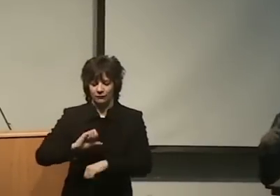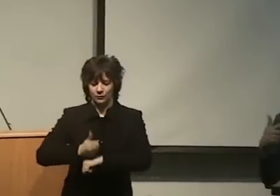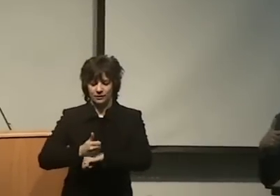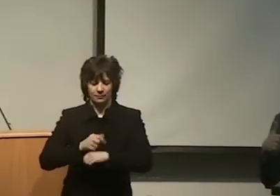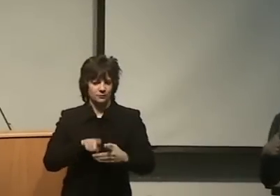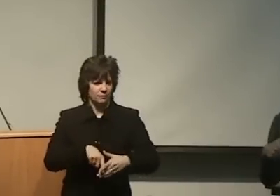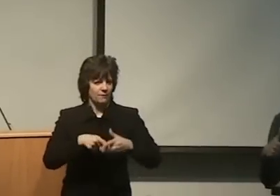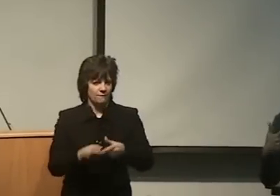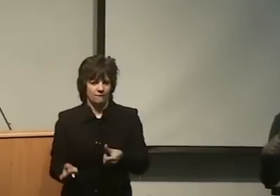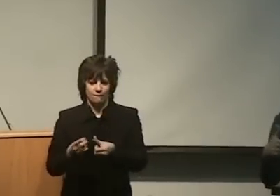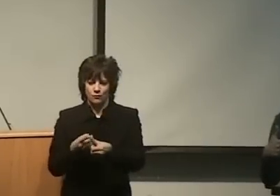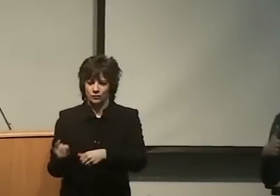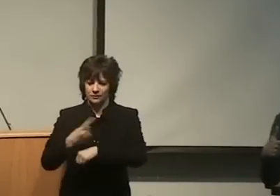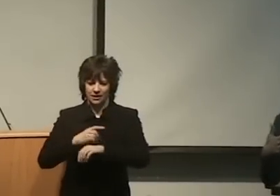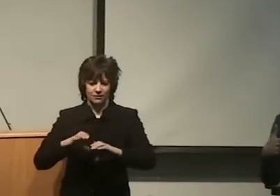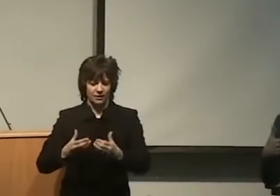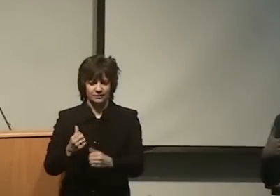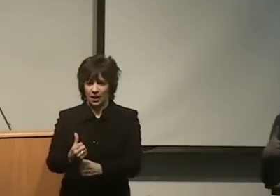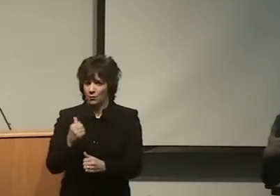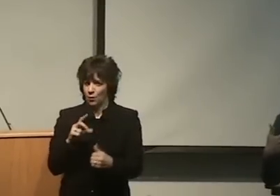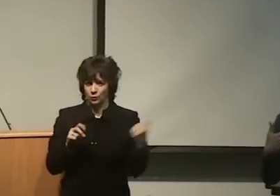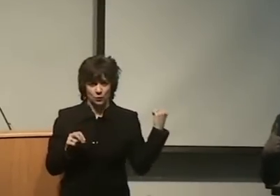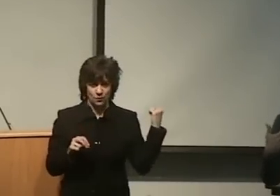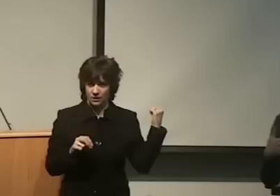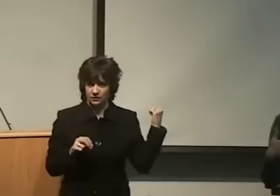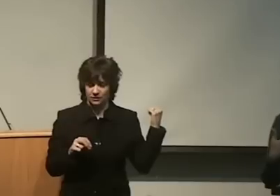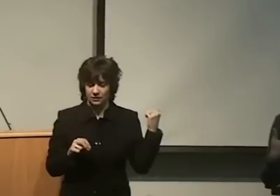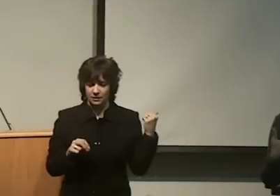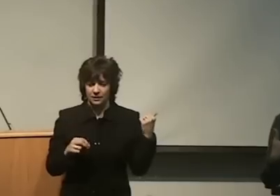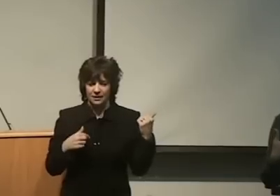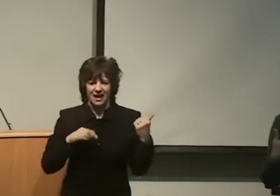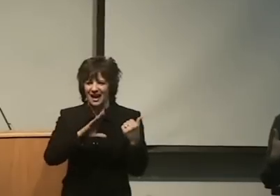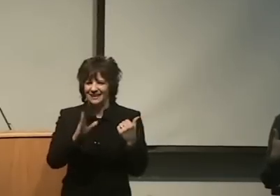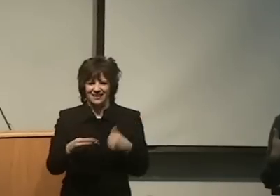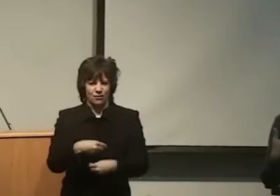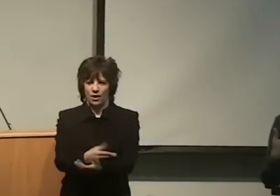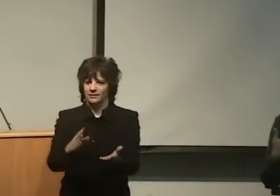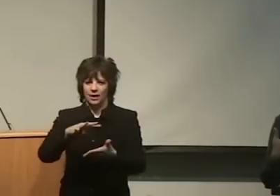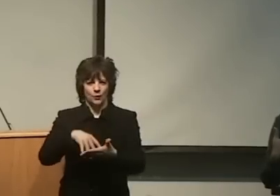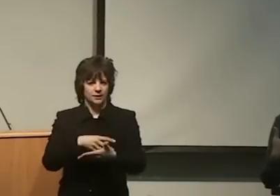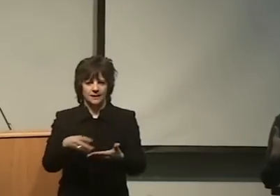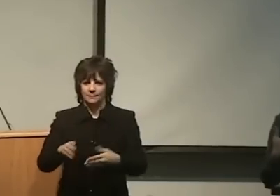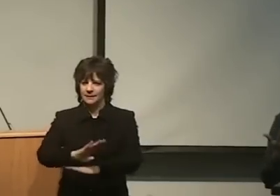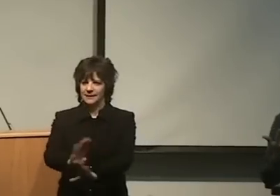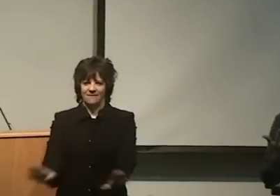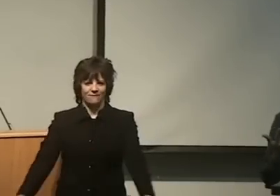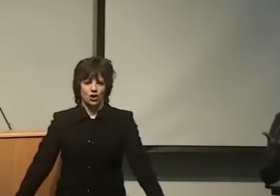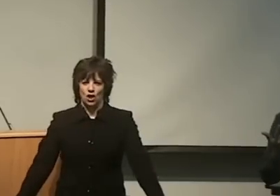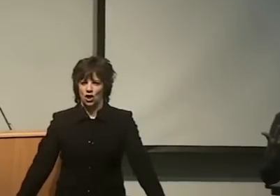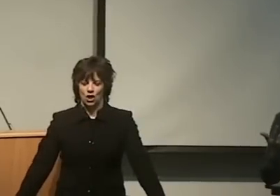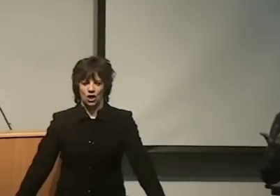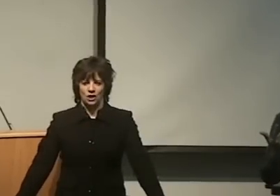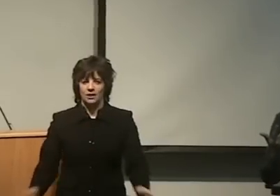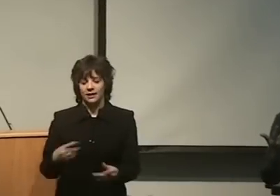that you don't do this, and I do this by not handing out a syllabus. Because when you hand out a syllabus what do they do?